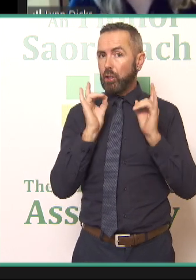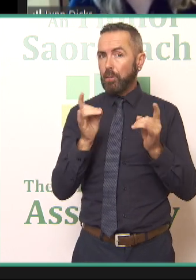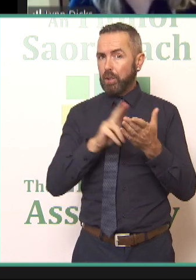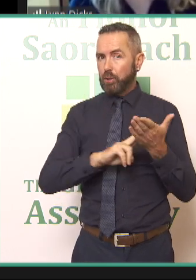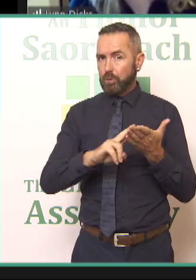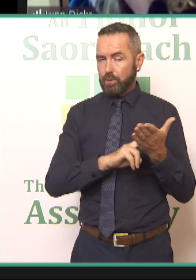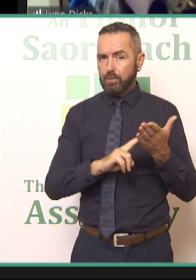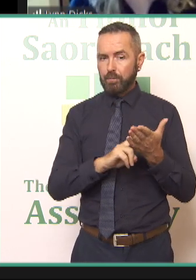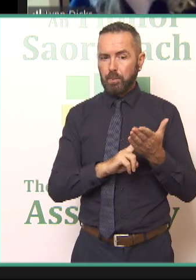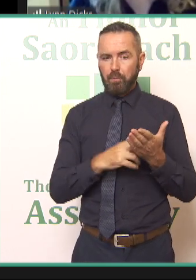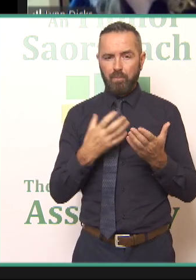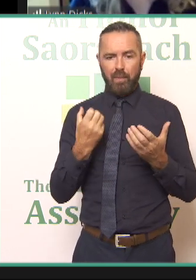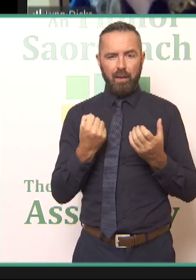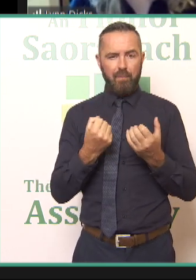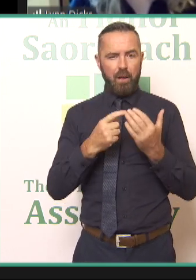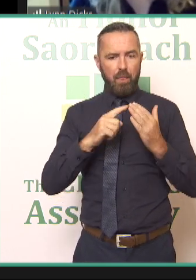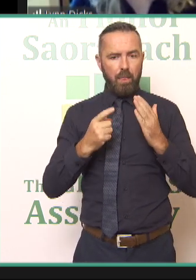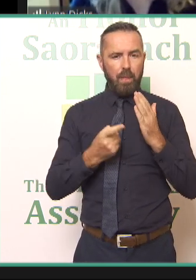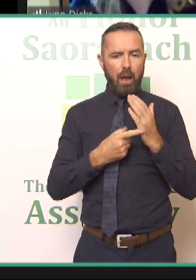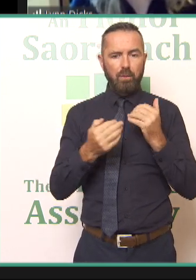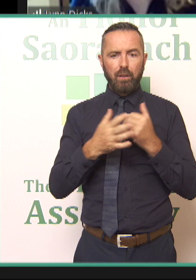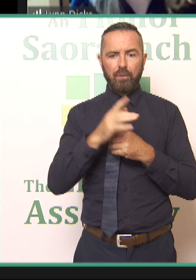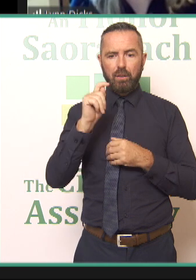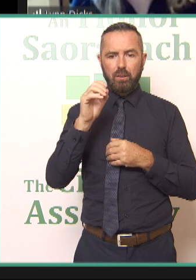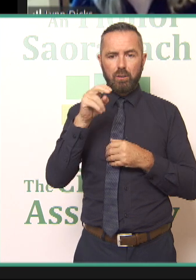um and you've got thousands of tons imported per year as the scale here which is the green